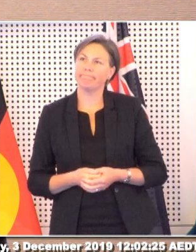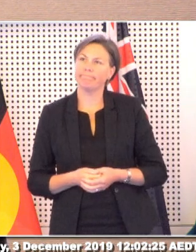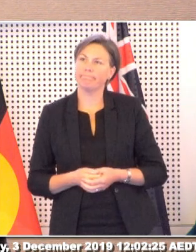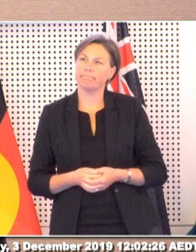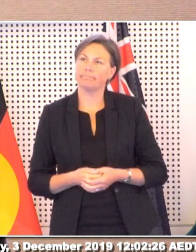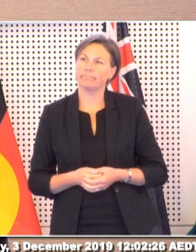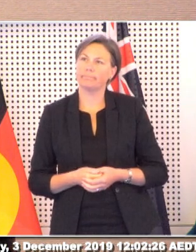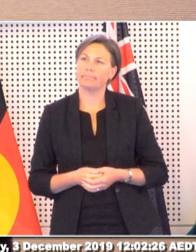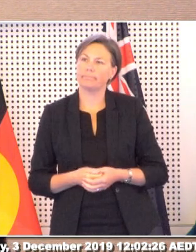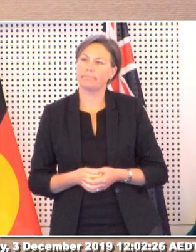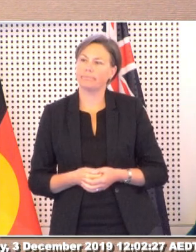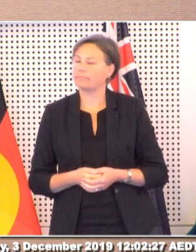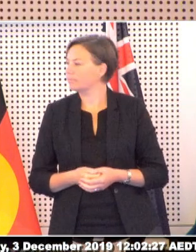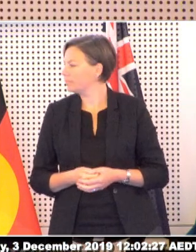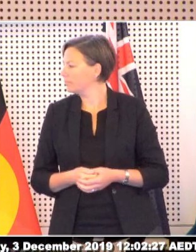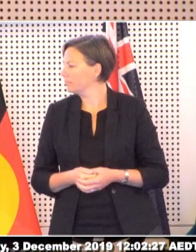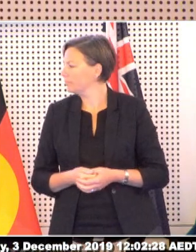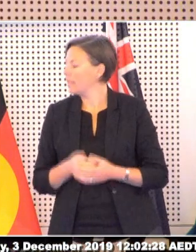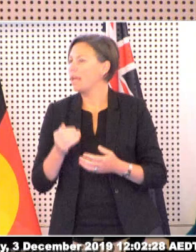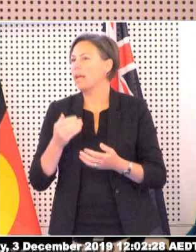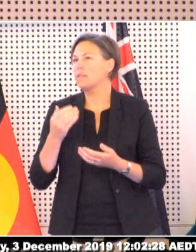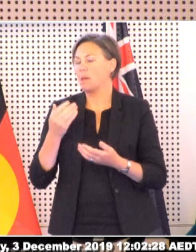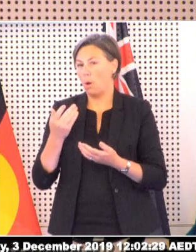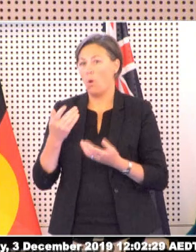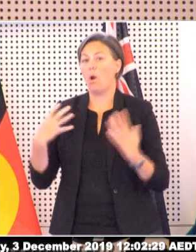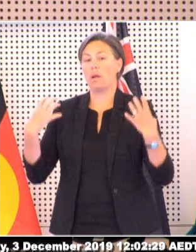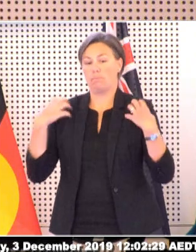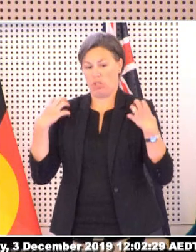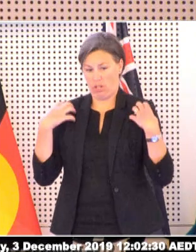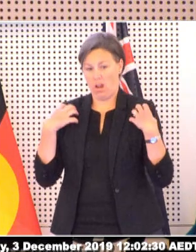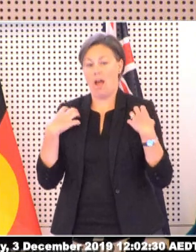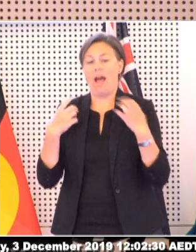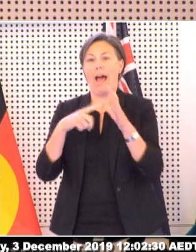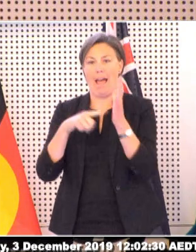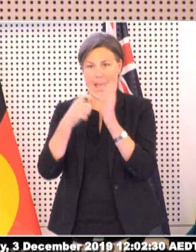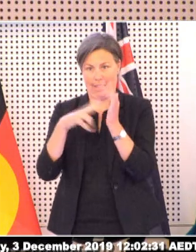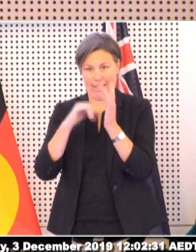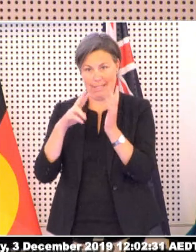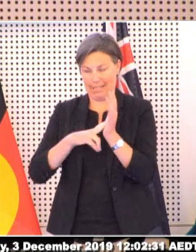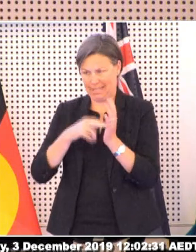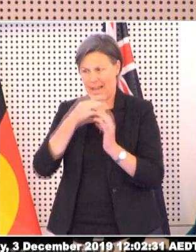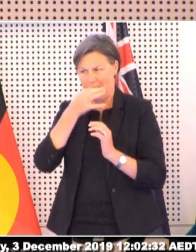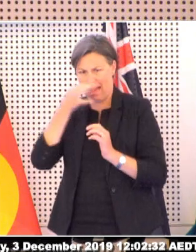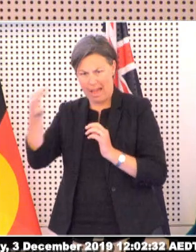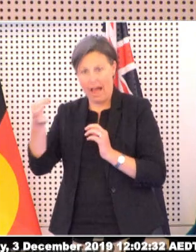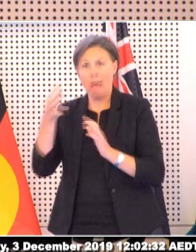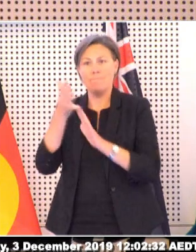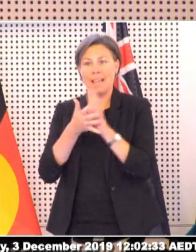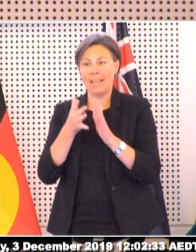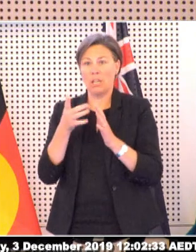So these are about strategies not only when out in the community but actually when at home. Yes, that’s right.